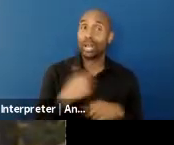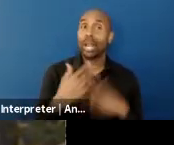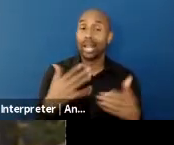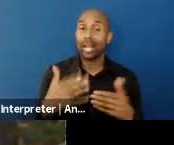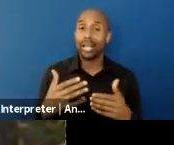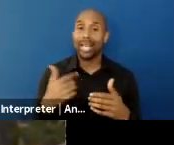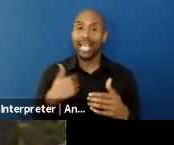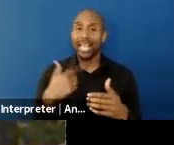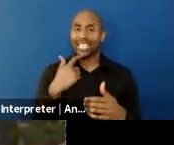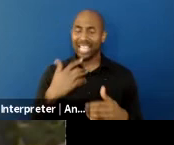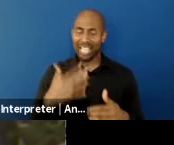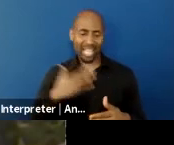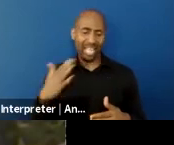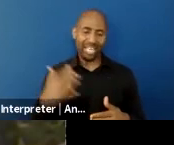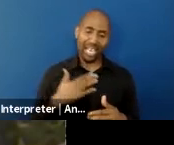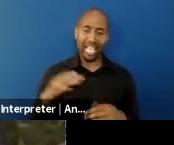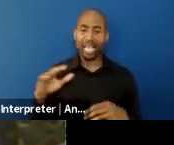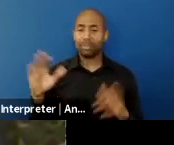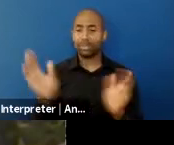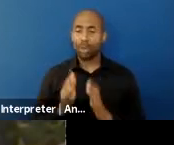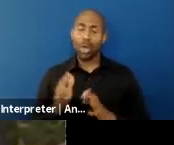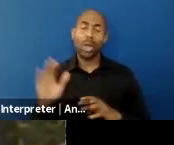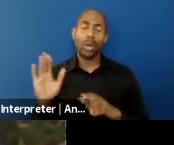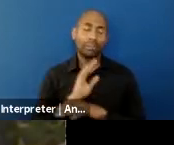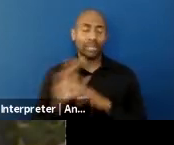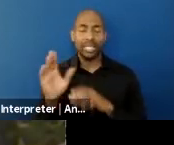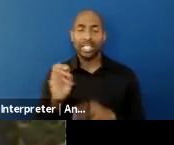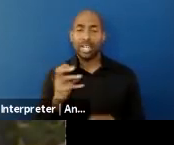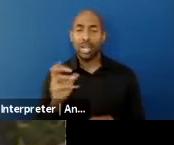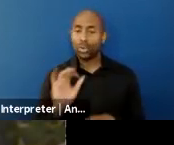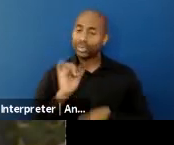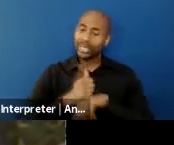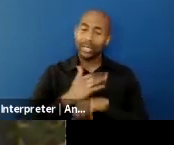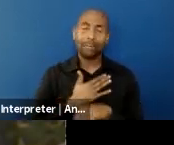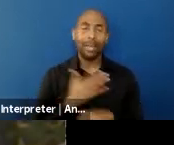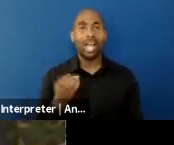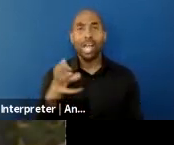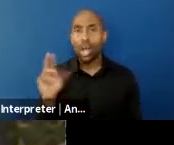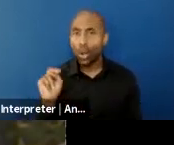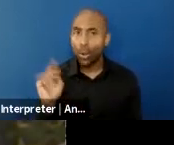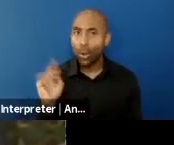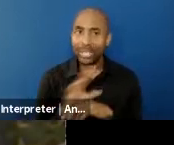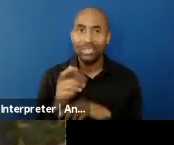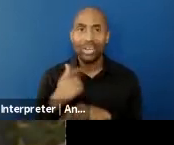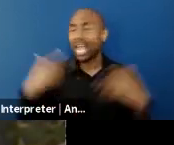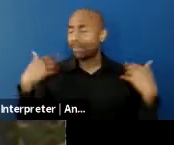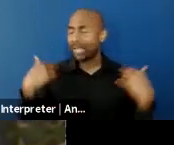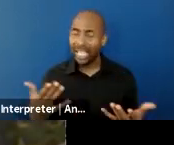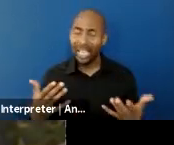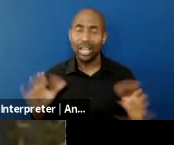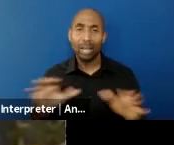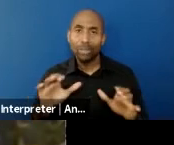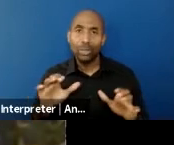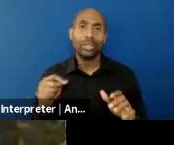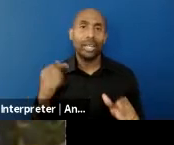Glad to be a small business owner, start my own business, I'm here doing it, et cetera.